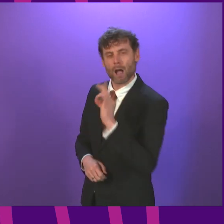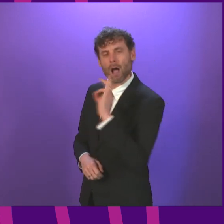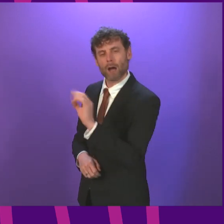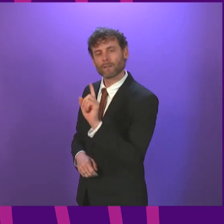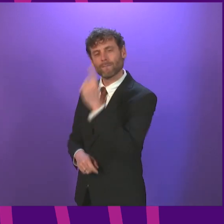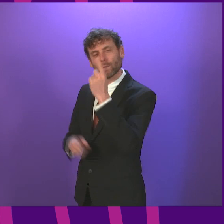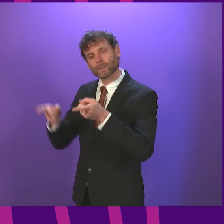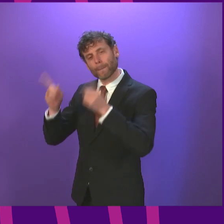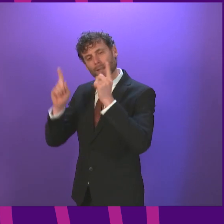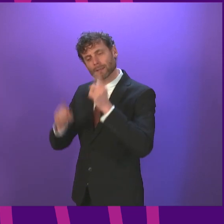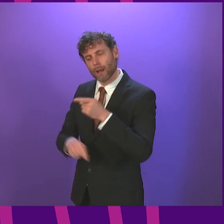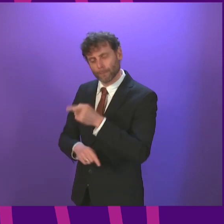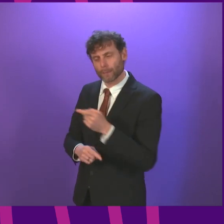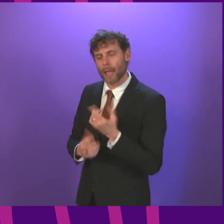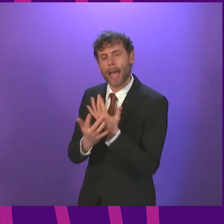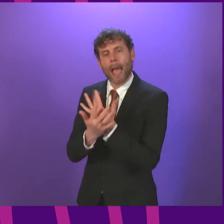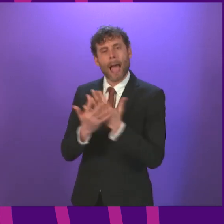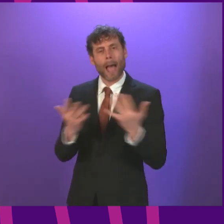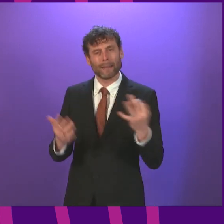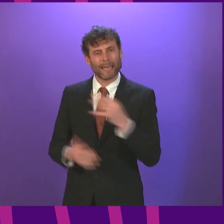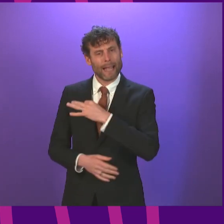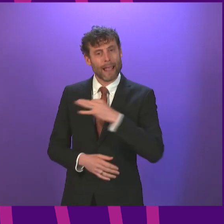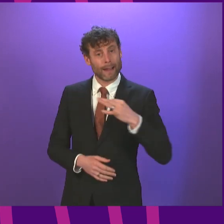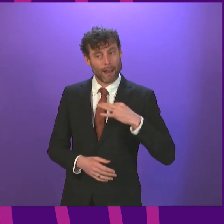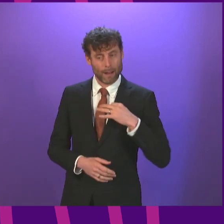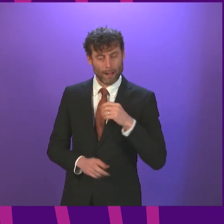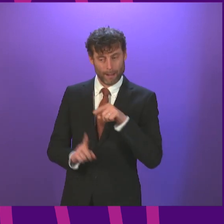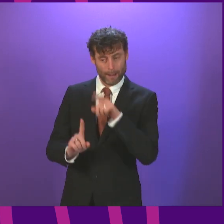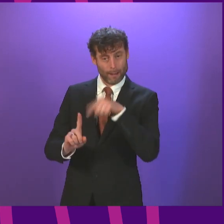of clinically vulnerable people have received at least one dose of a Covid-19 vaccine. (S5F-04882)